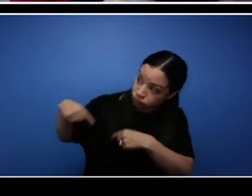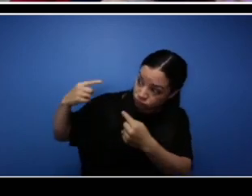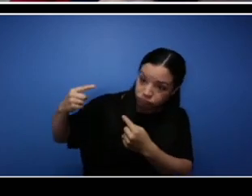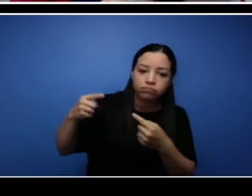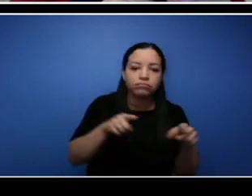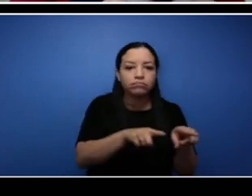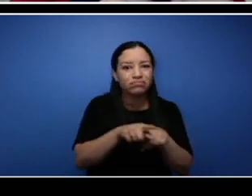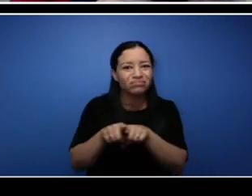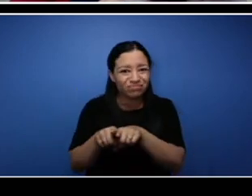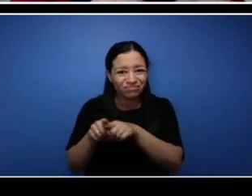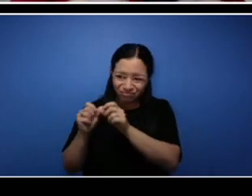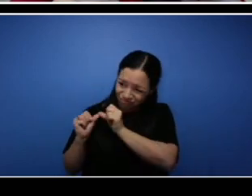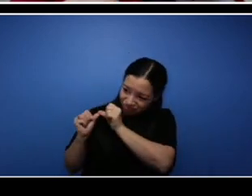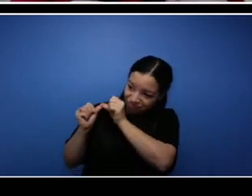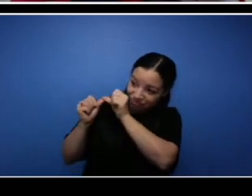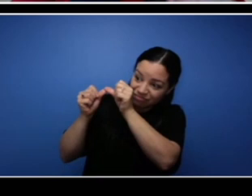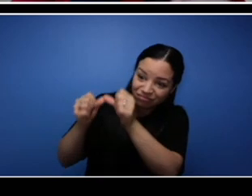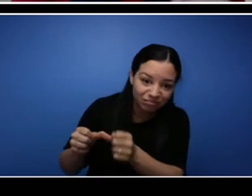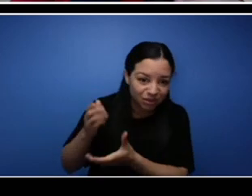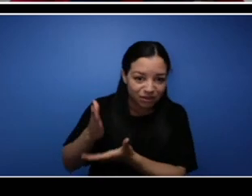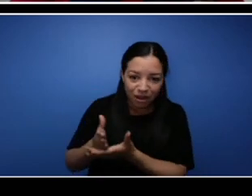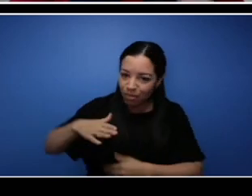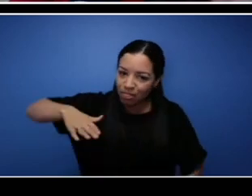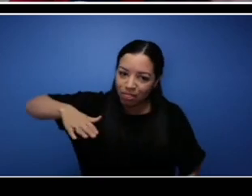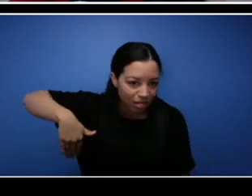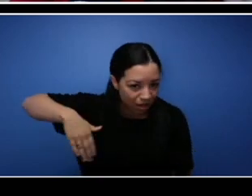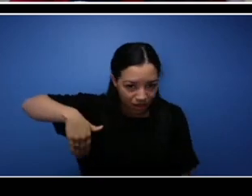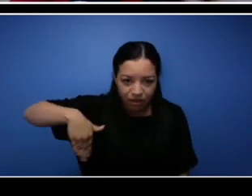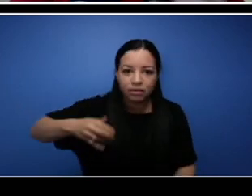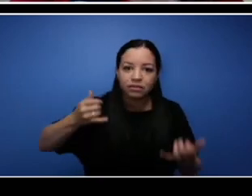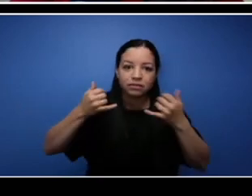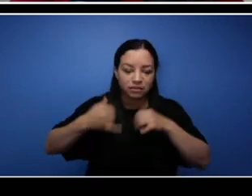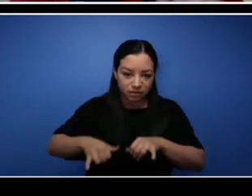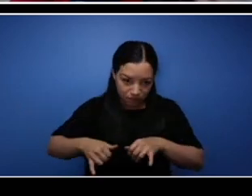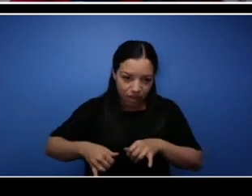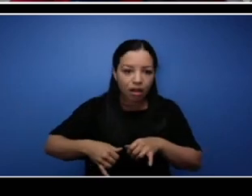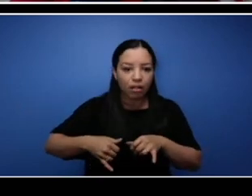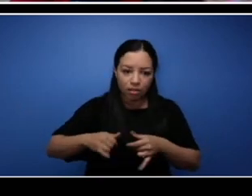the impact this history continues to have on us today. Divisions within and between